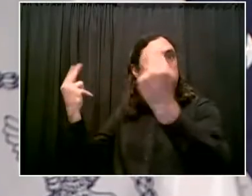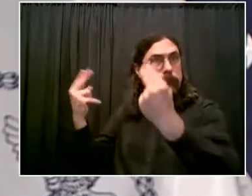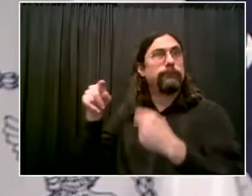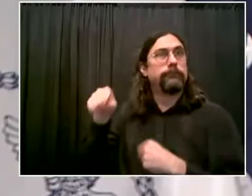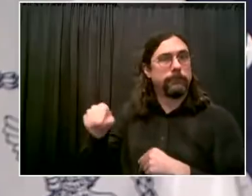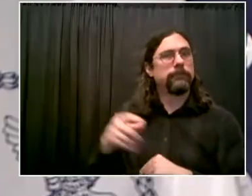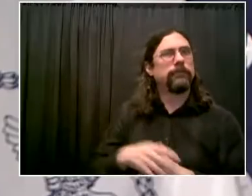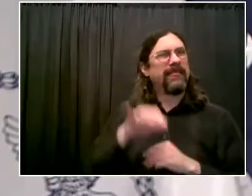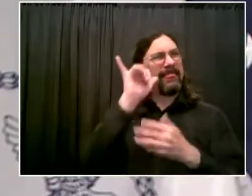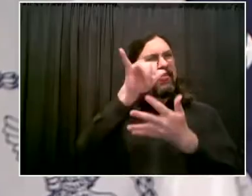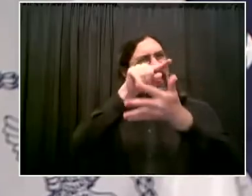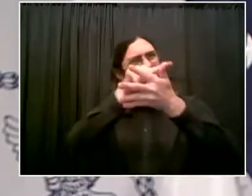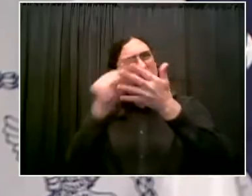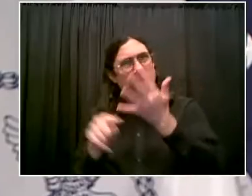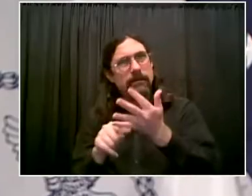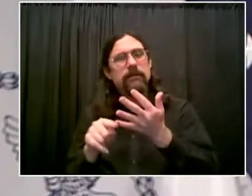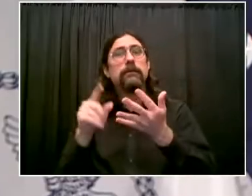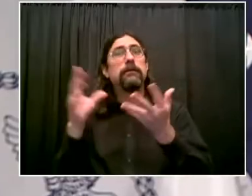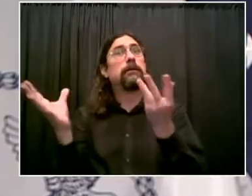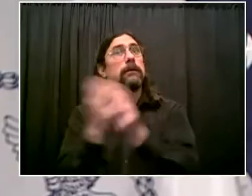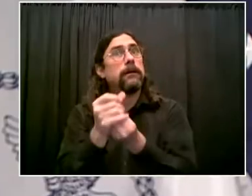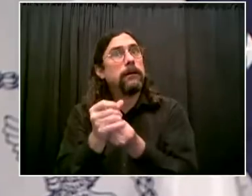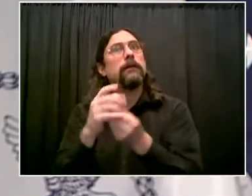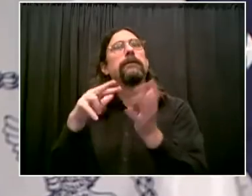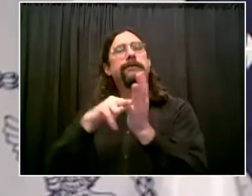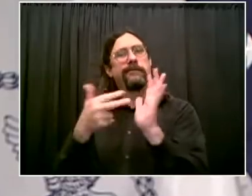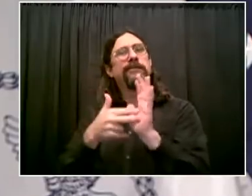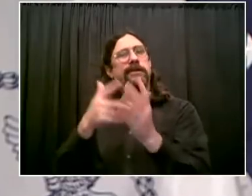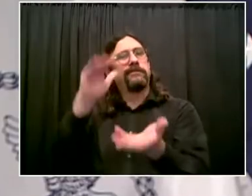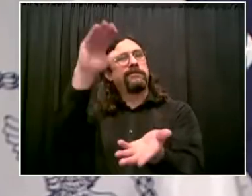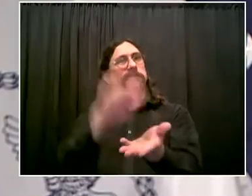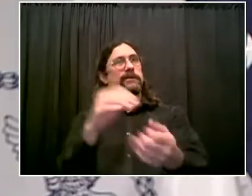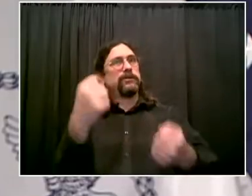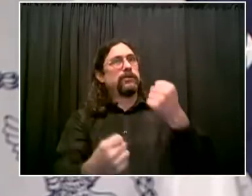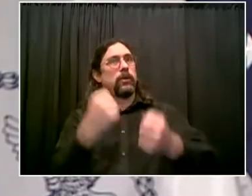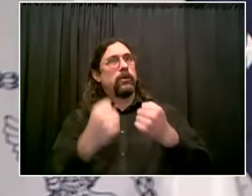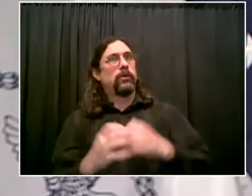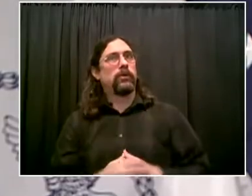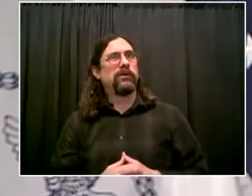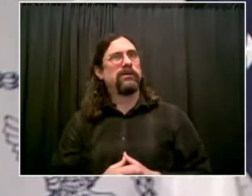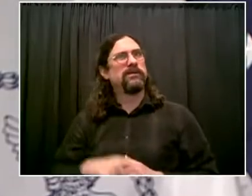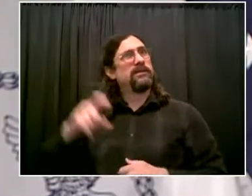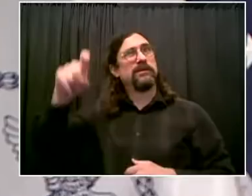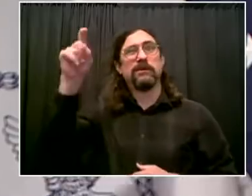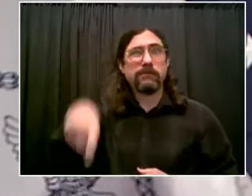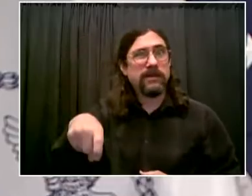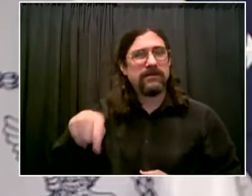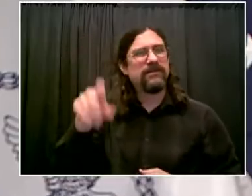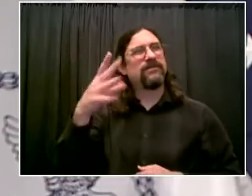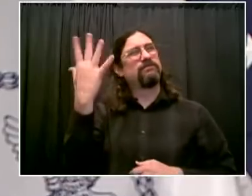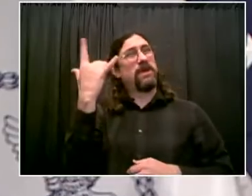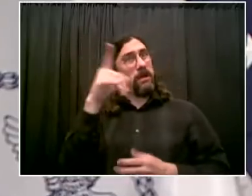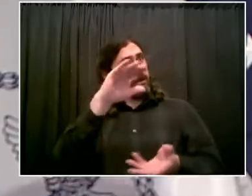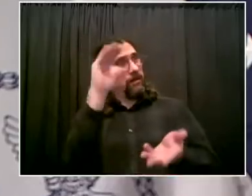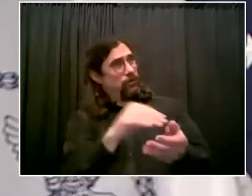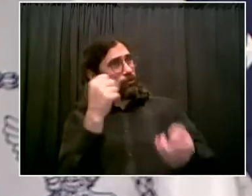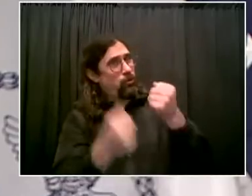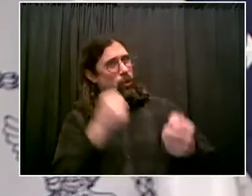IT'S ABOUT PTEROCTING EARTH, FIGHTG IN THE CLIMATE CRIS,IS REDUCING